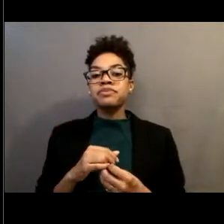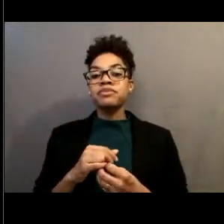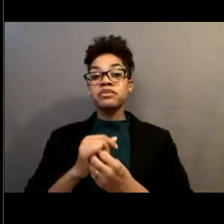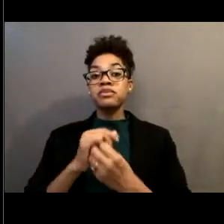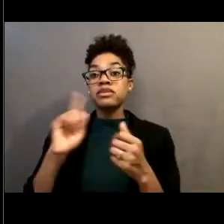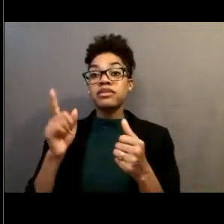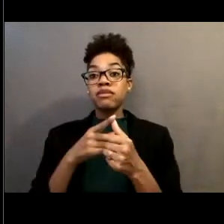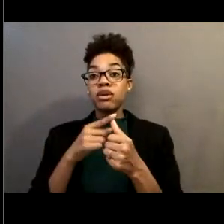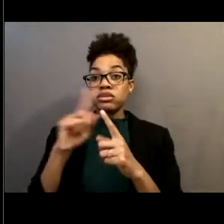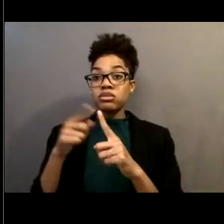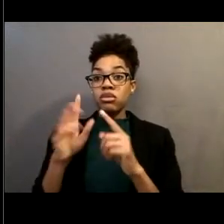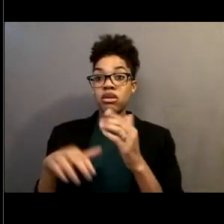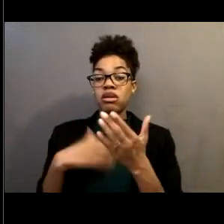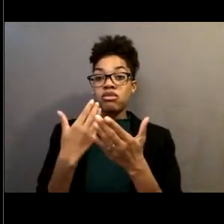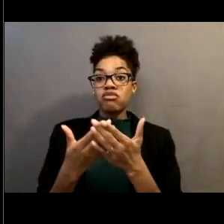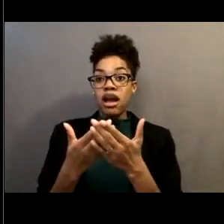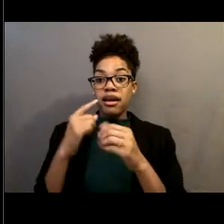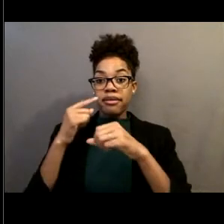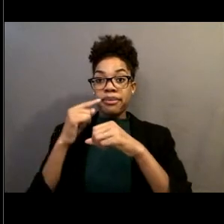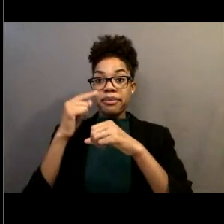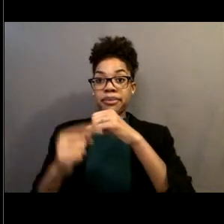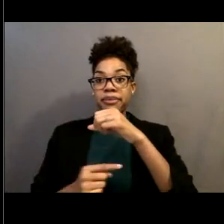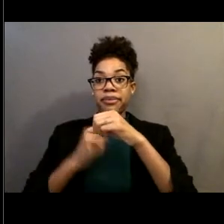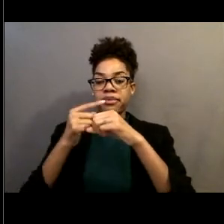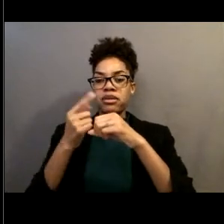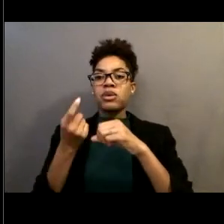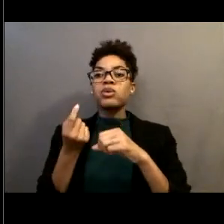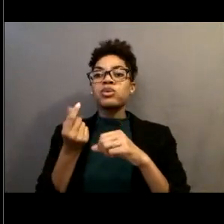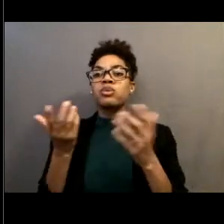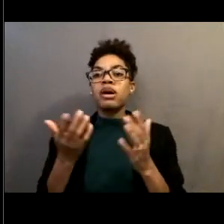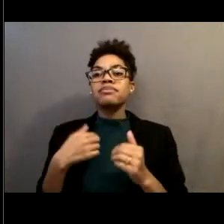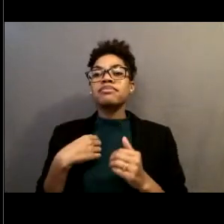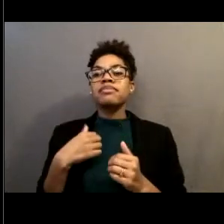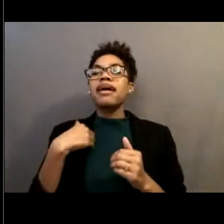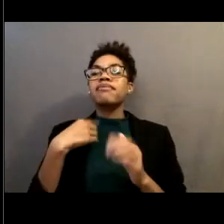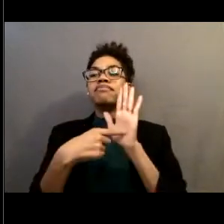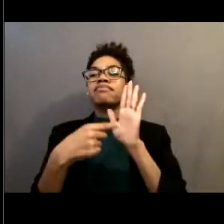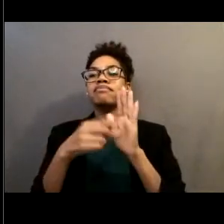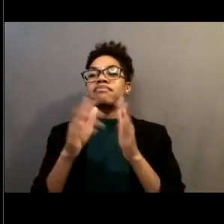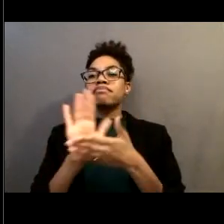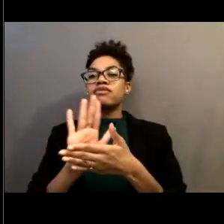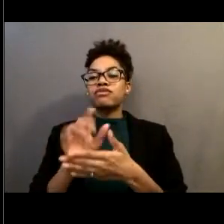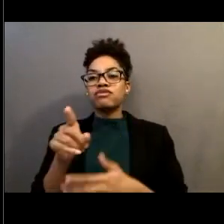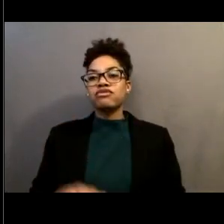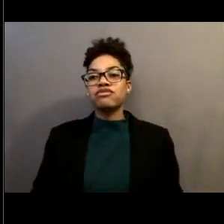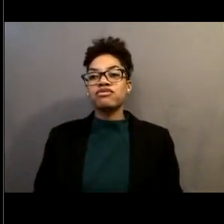on orbit is that big solar panel. And actually I have a pic, I have a model here I can show you.